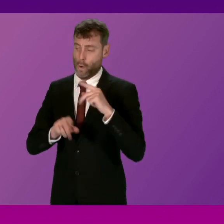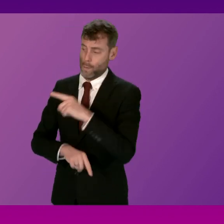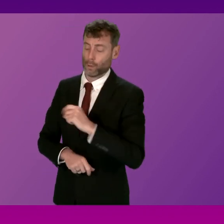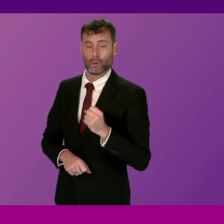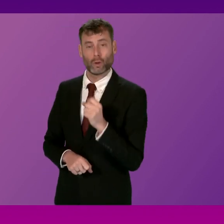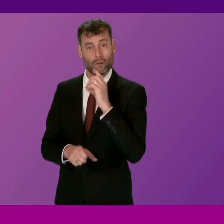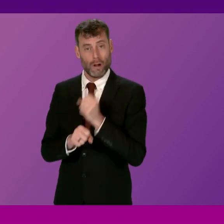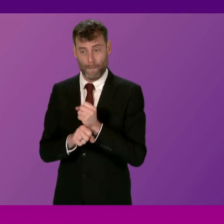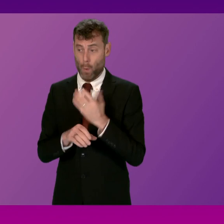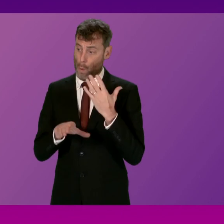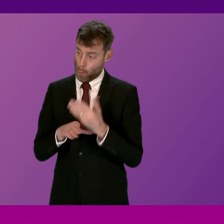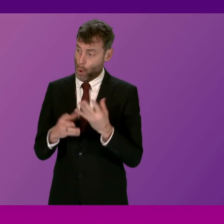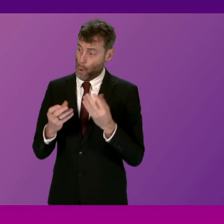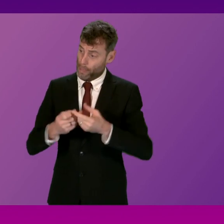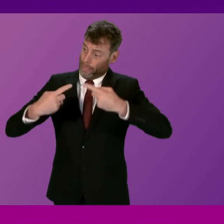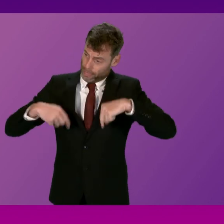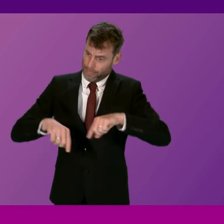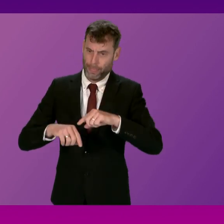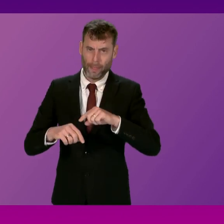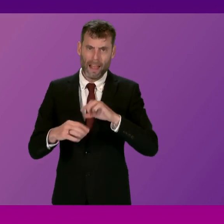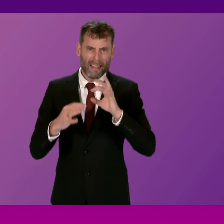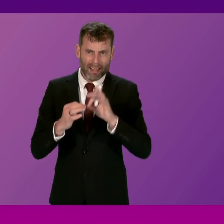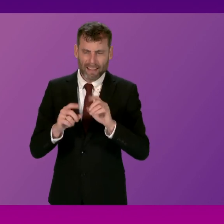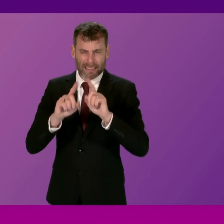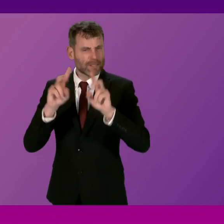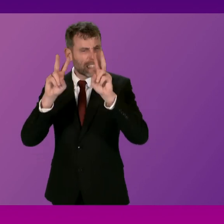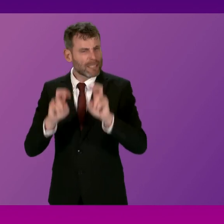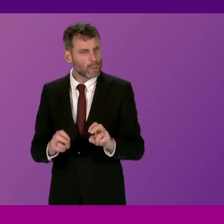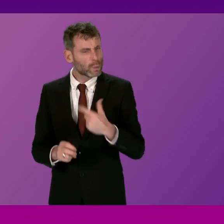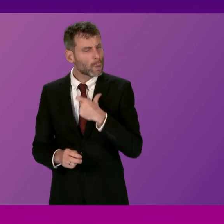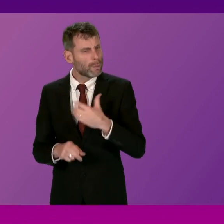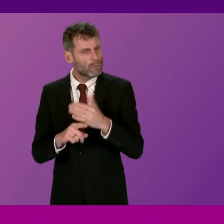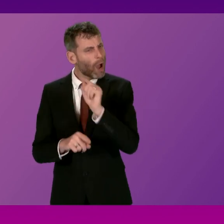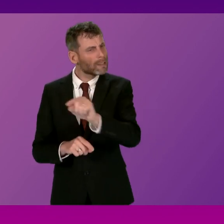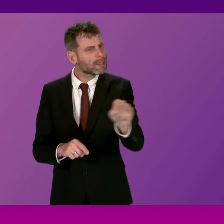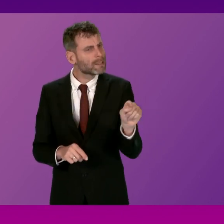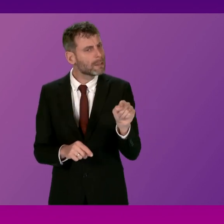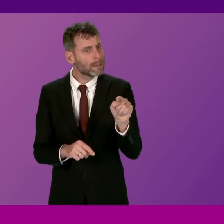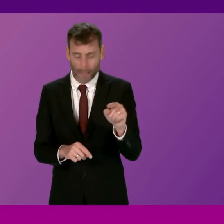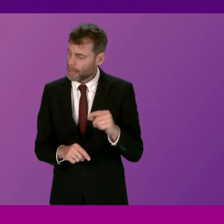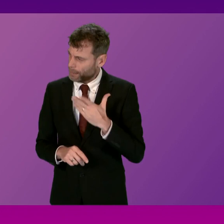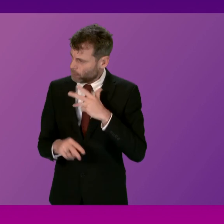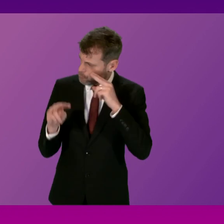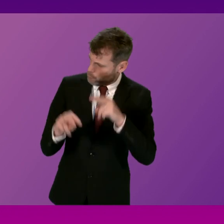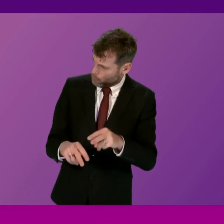all human rights issues in this session, and that the Government will work to deliver in